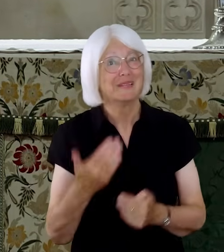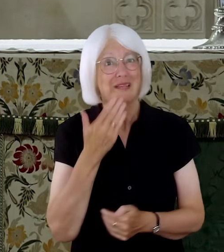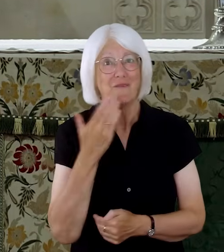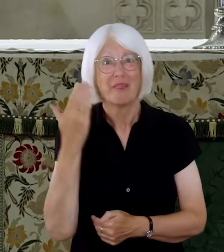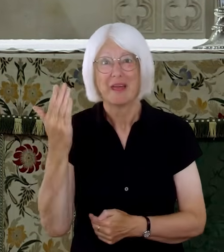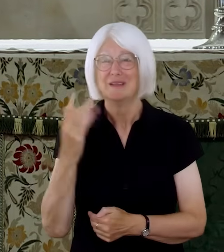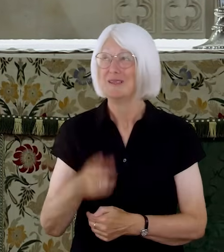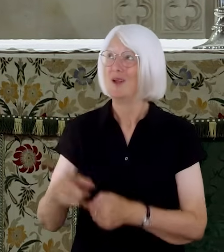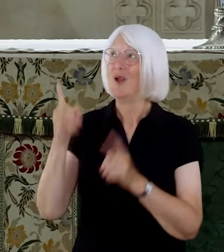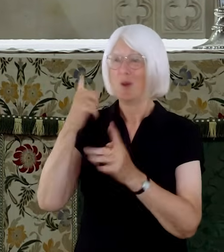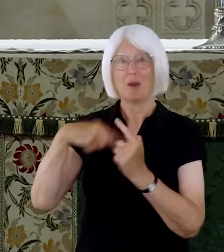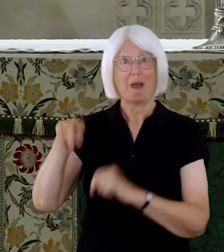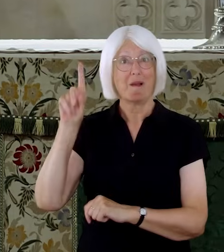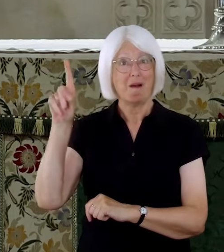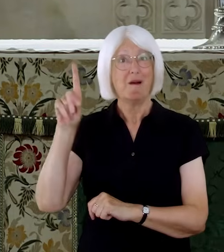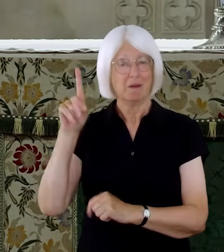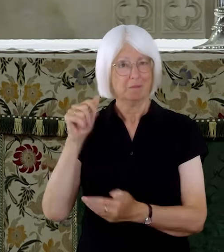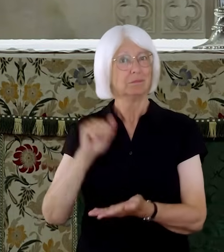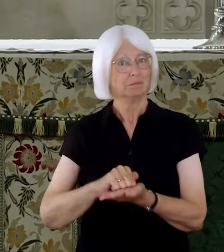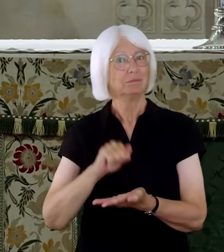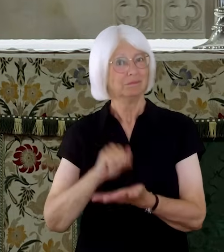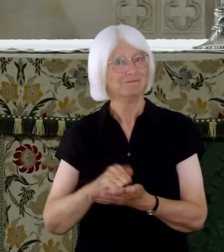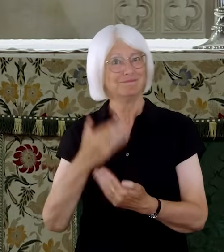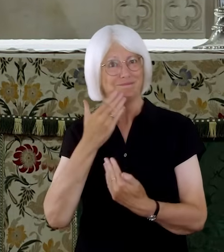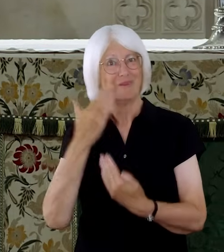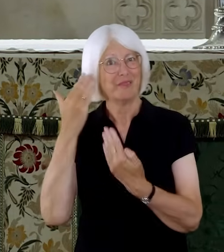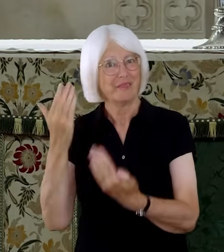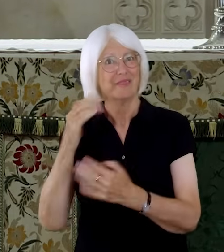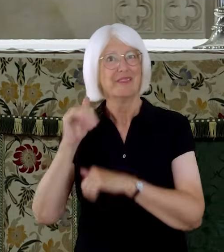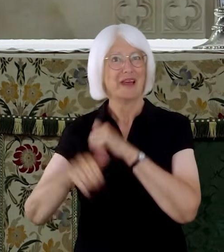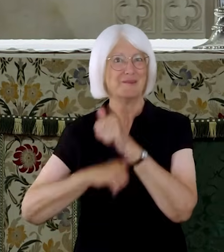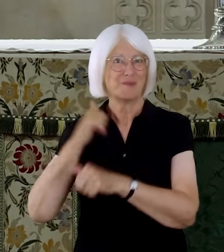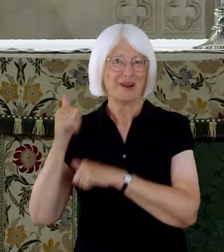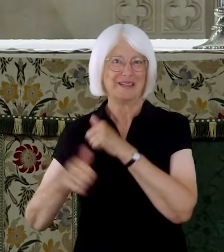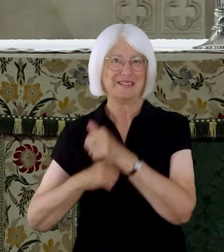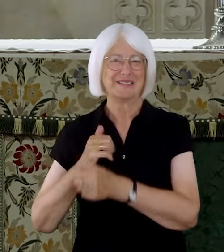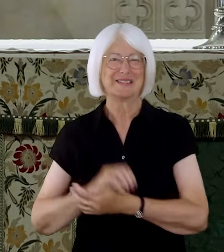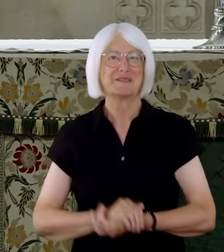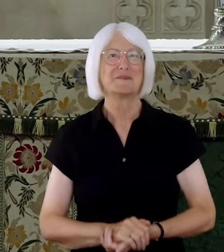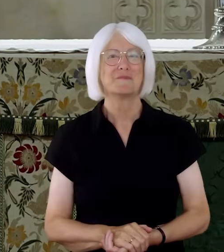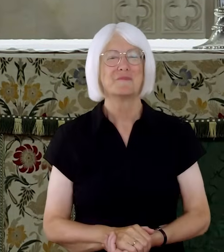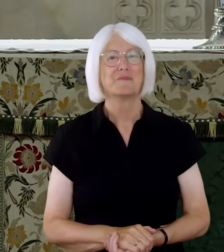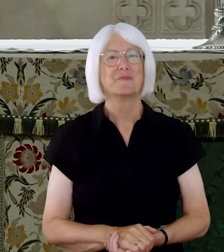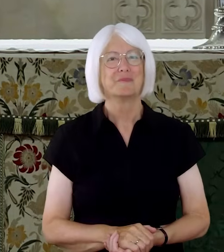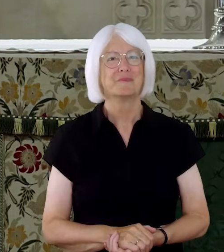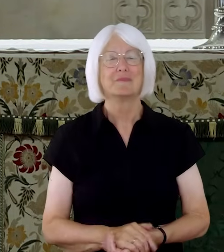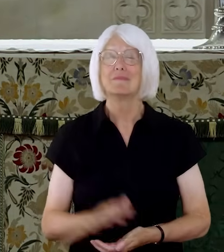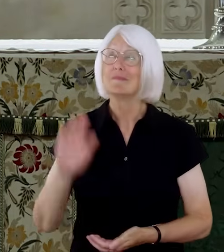Let us give thanks to the Lord our God. It is right to give thanks and praise.